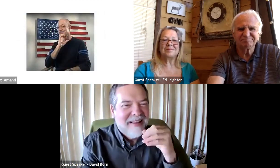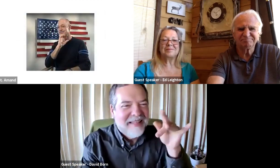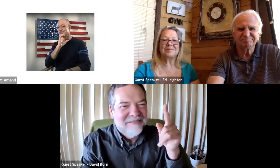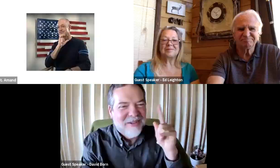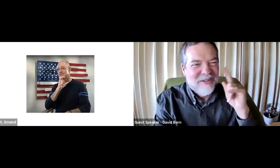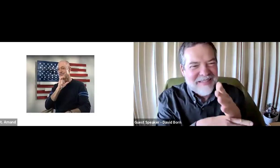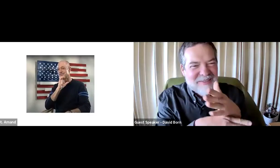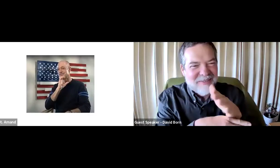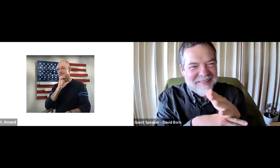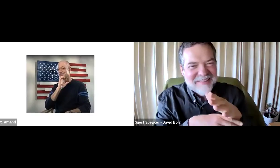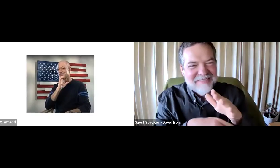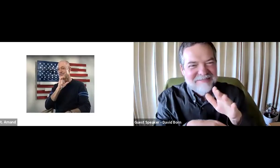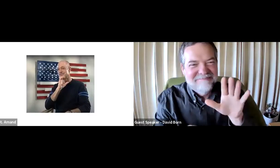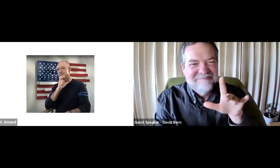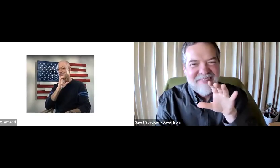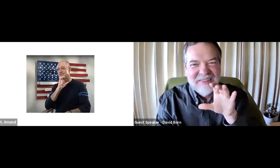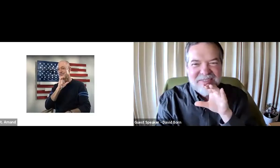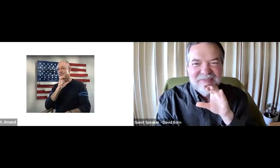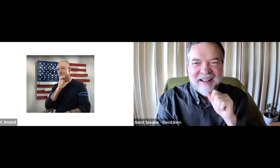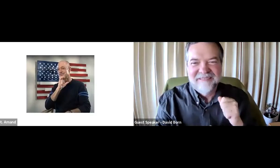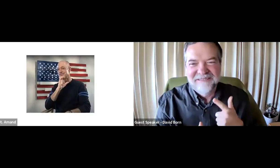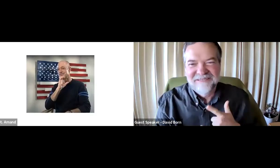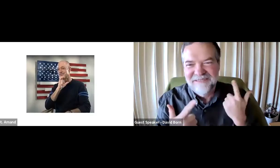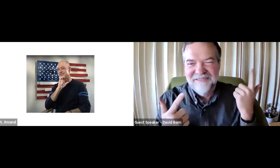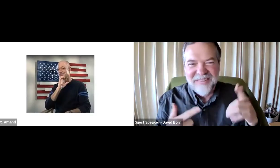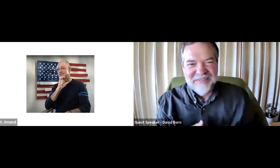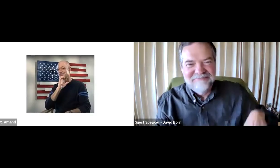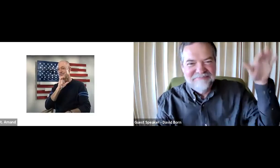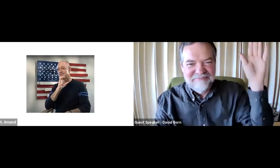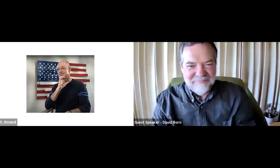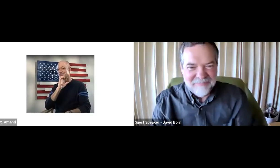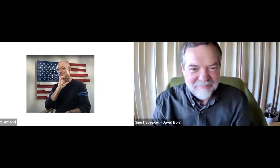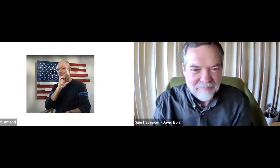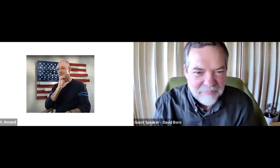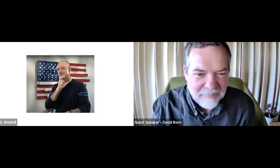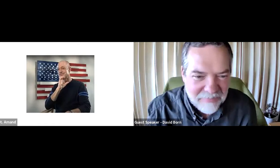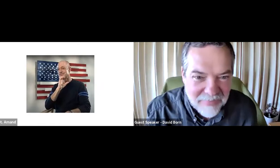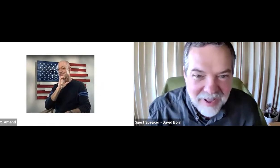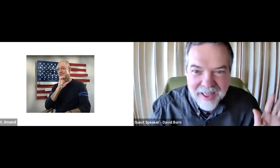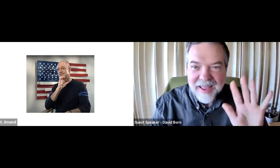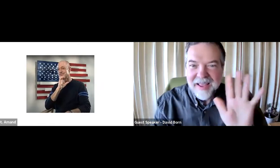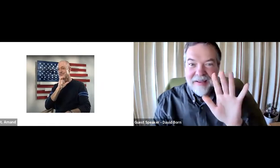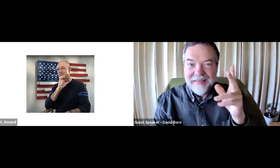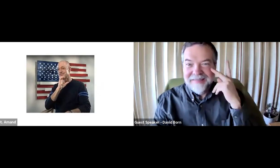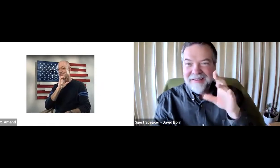David: Oh, hi, yes. Thanks, Jeanine and Ed and Philip, for sharing some of Guy's life story.